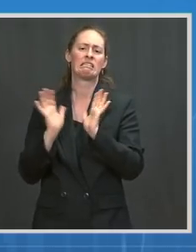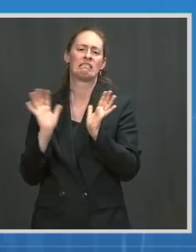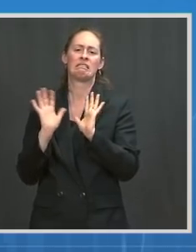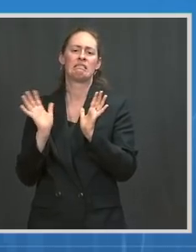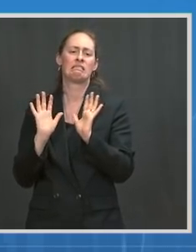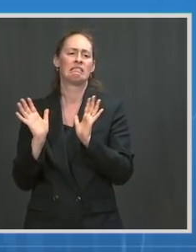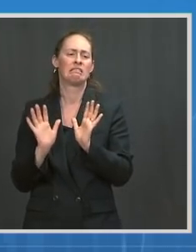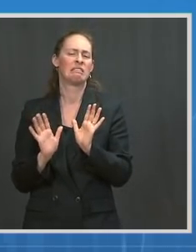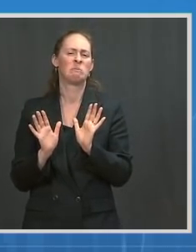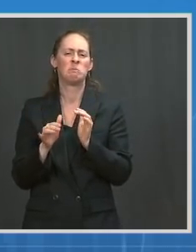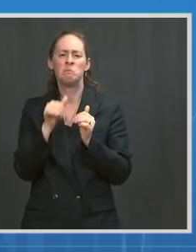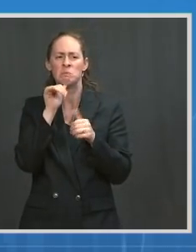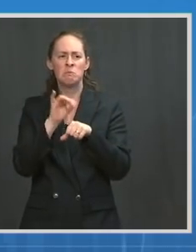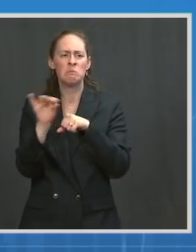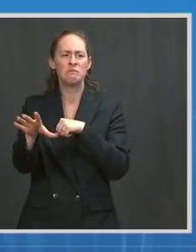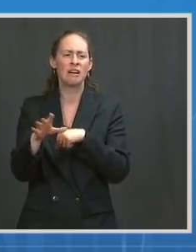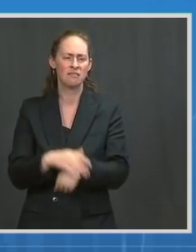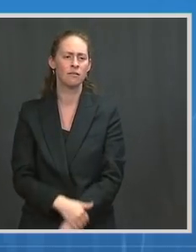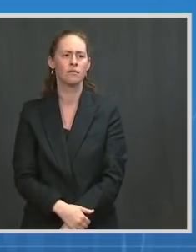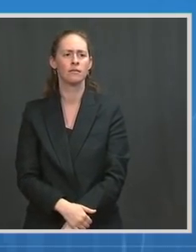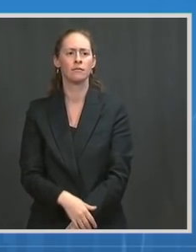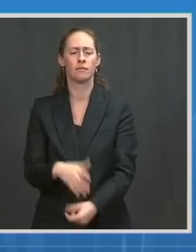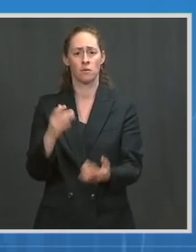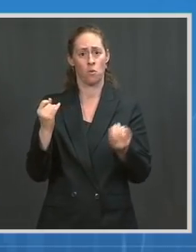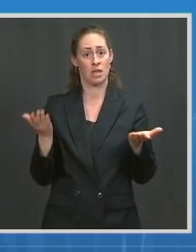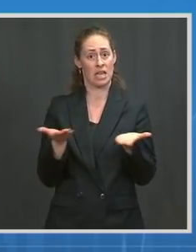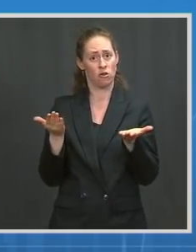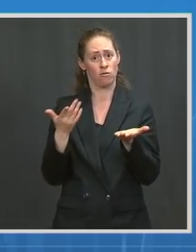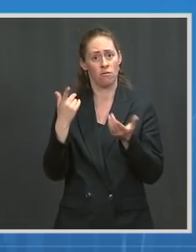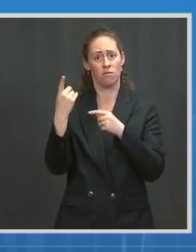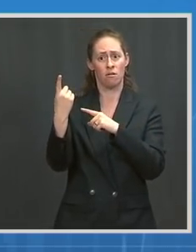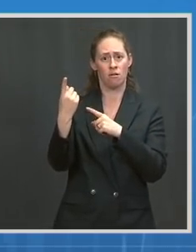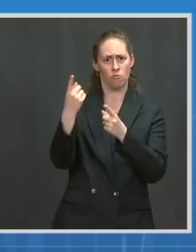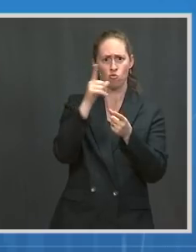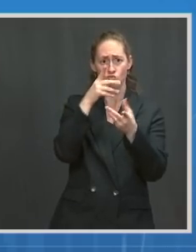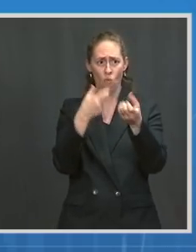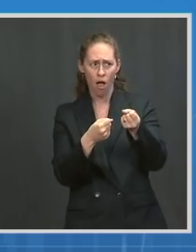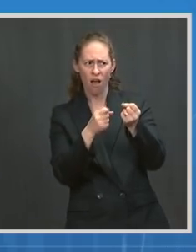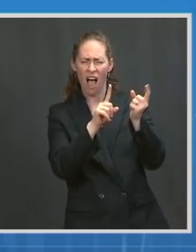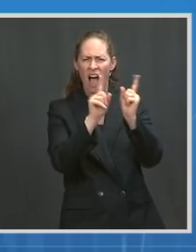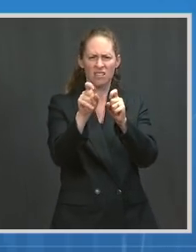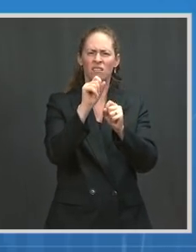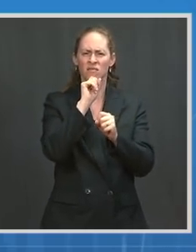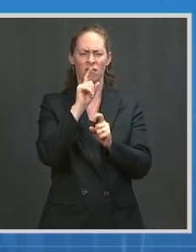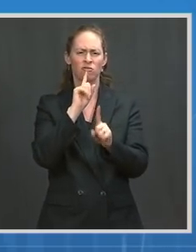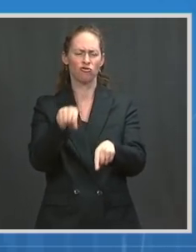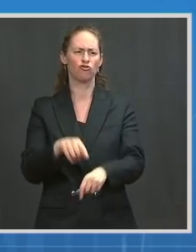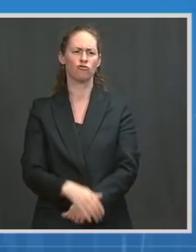is to make sure those questions can get answered. Next question. Moderator: Tommy Christopher, Mediaite.